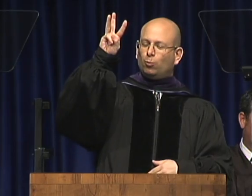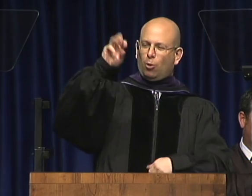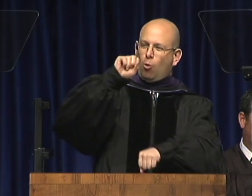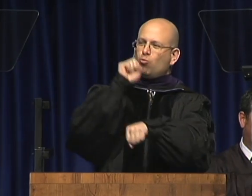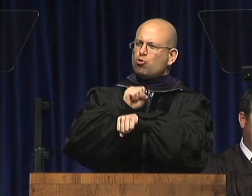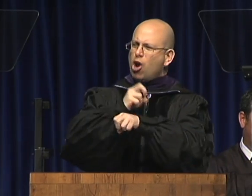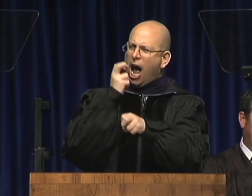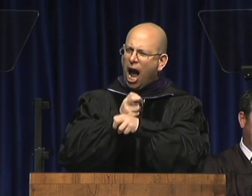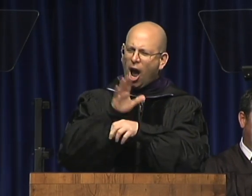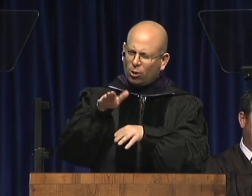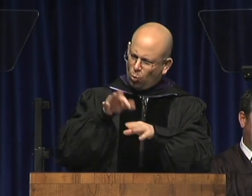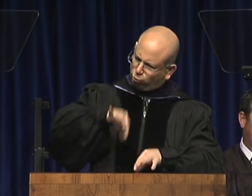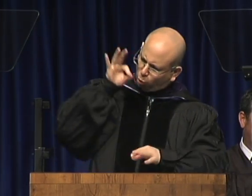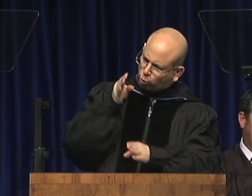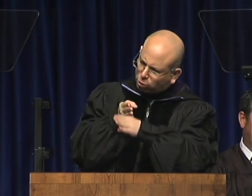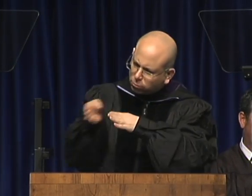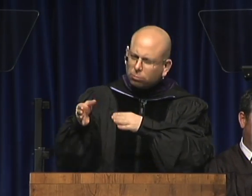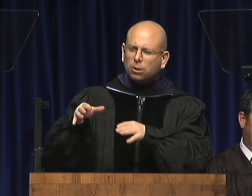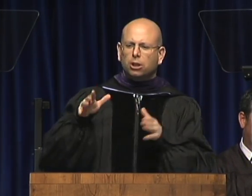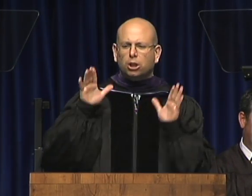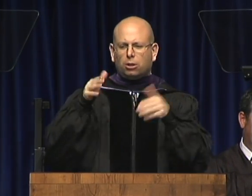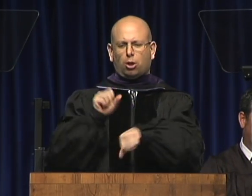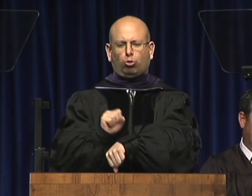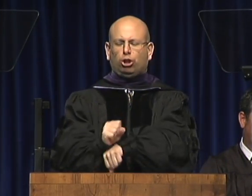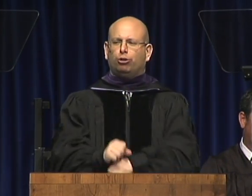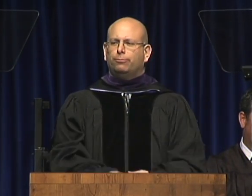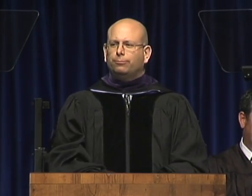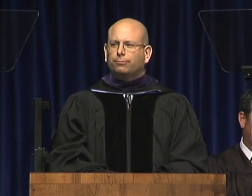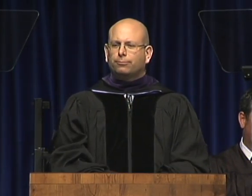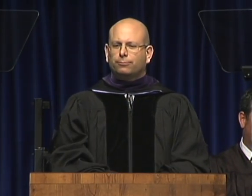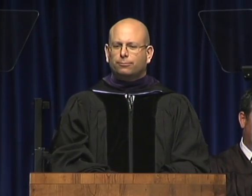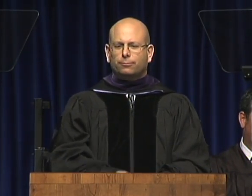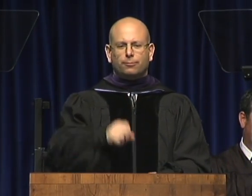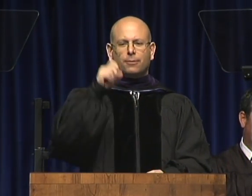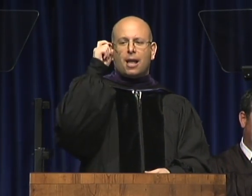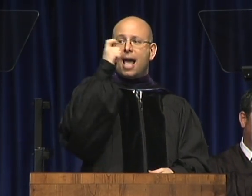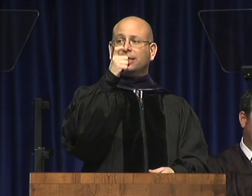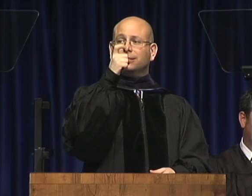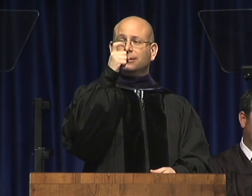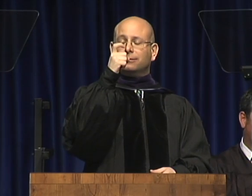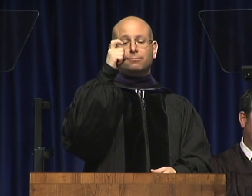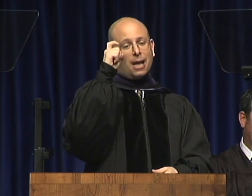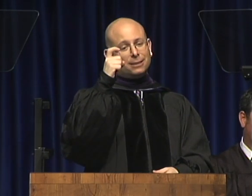Work hard at your chosen career.